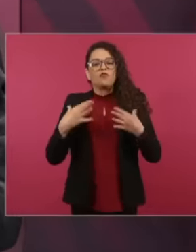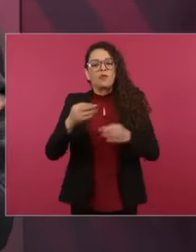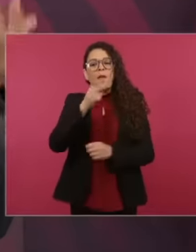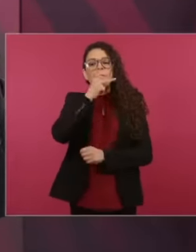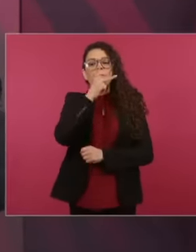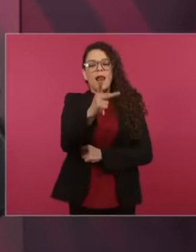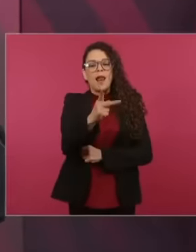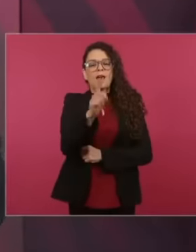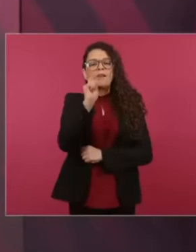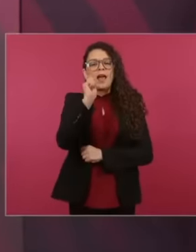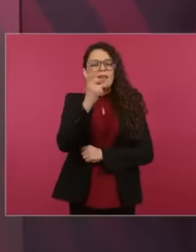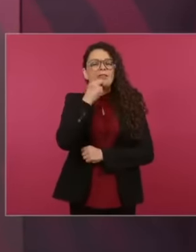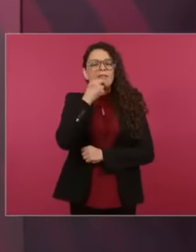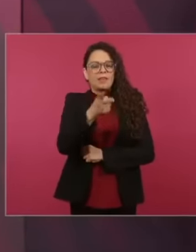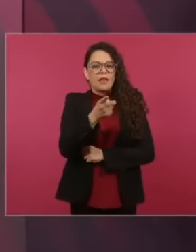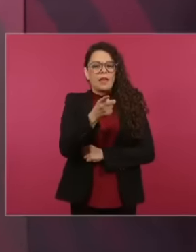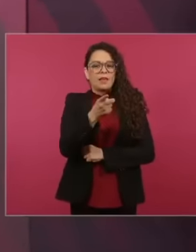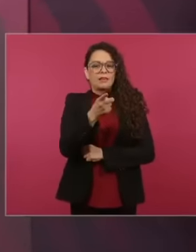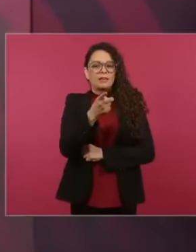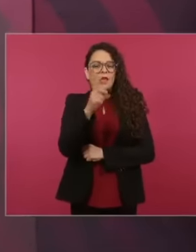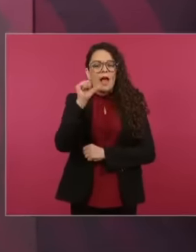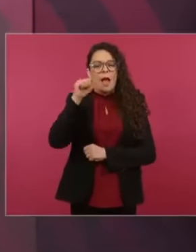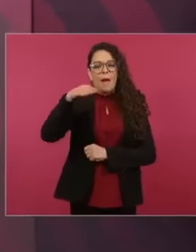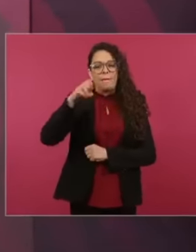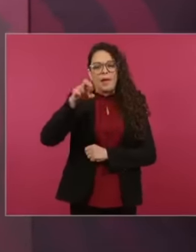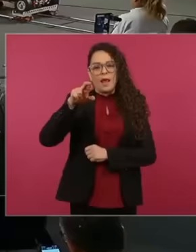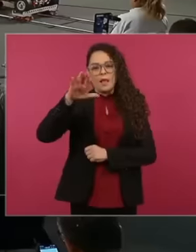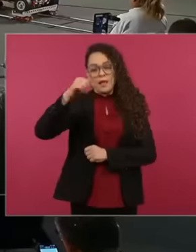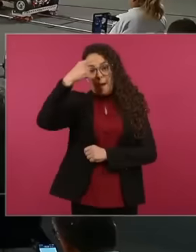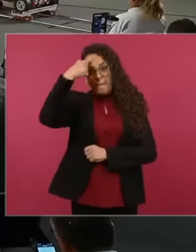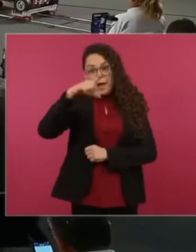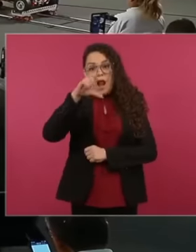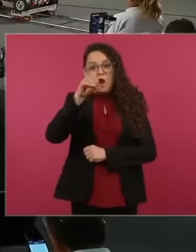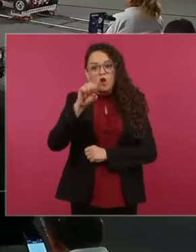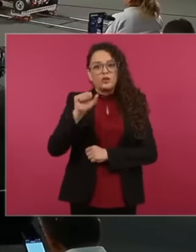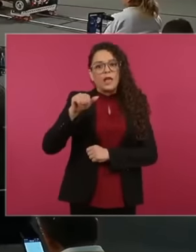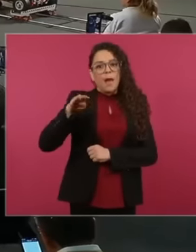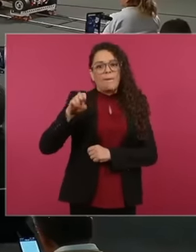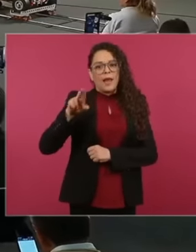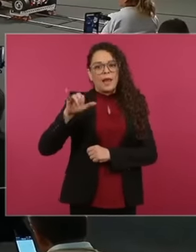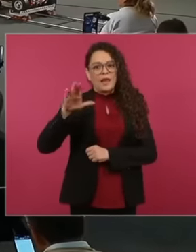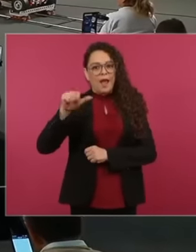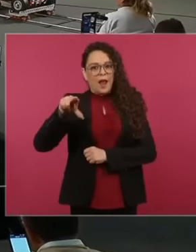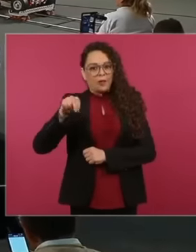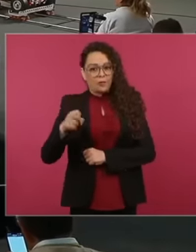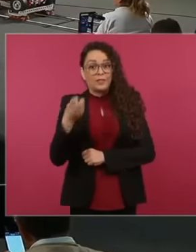but from that phrase of the